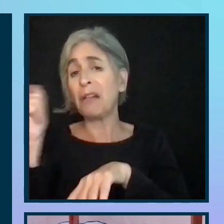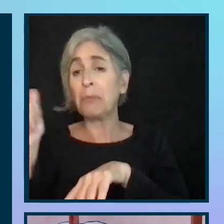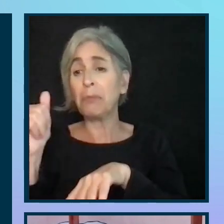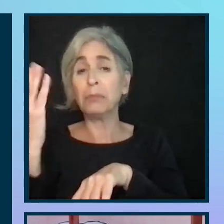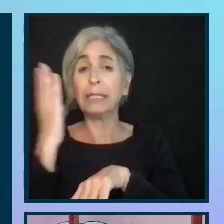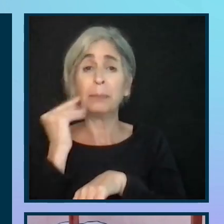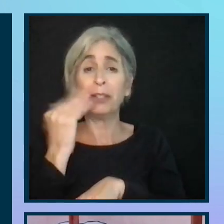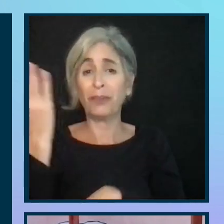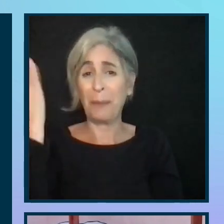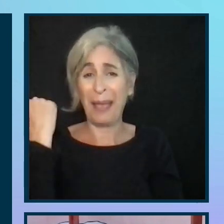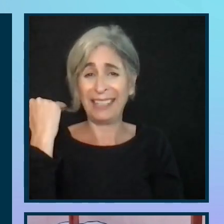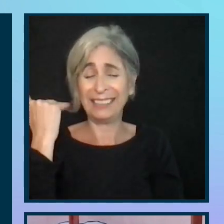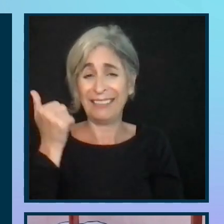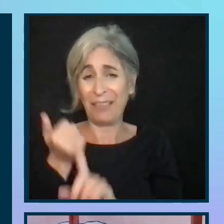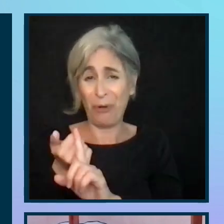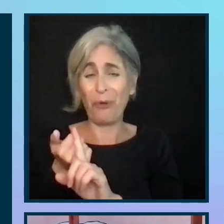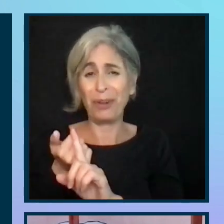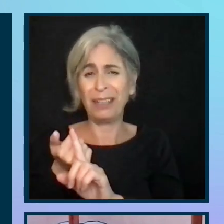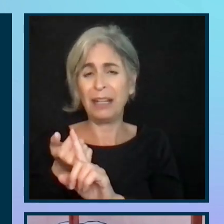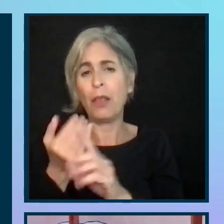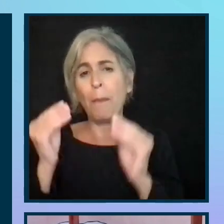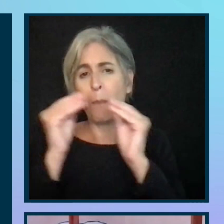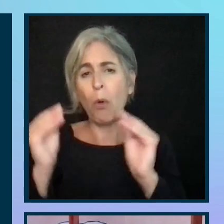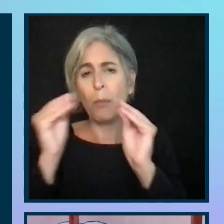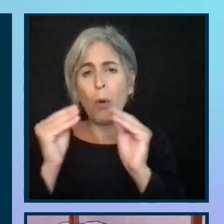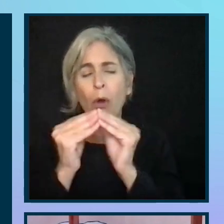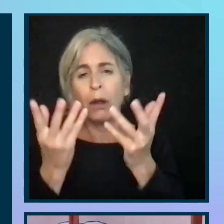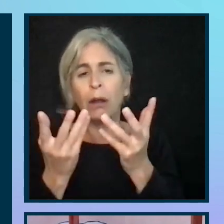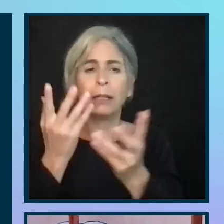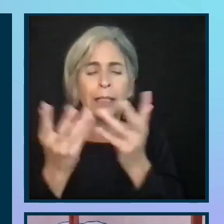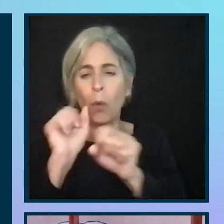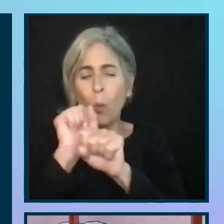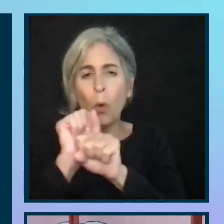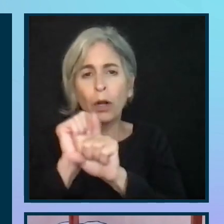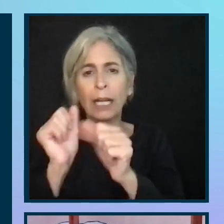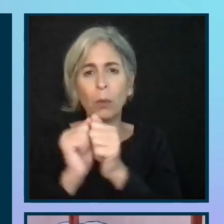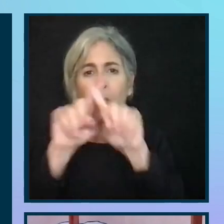As you get more, as you work more and more with, say, like a screen reader or something like that,